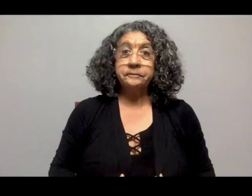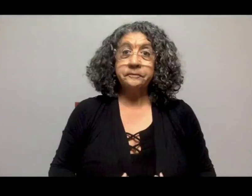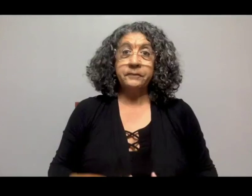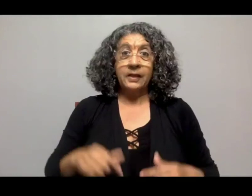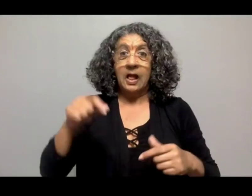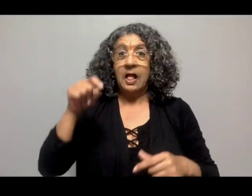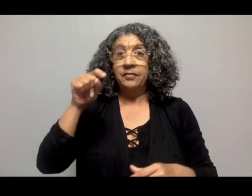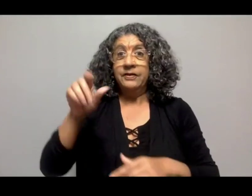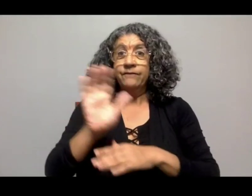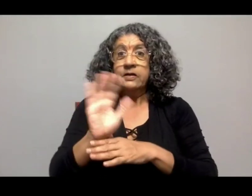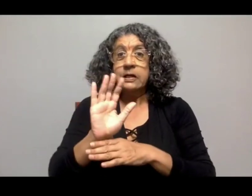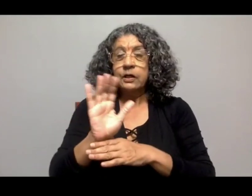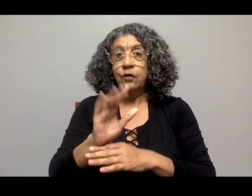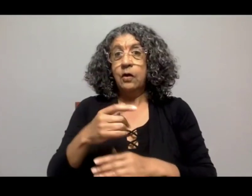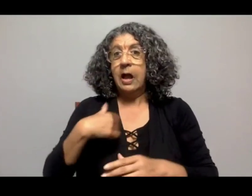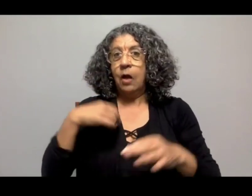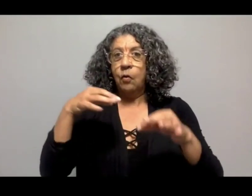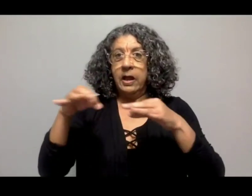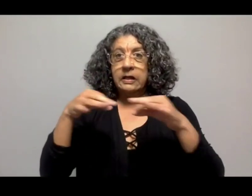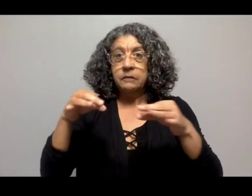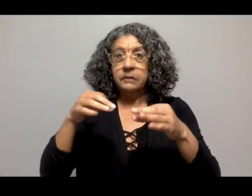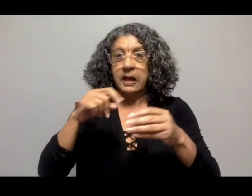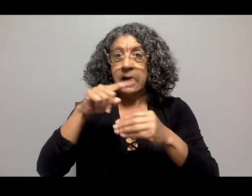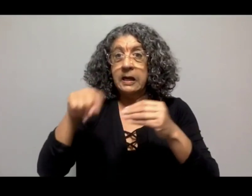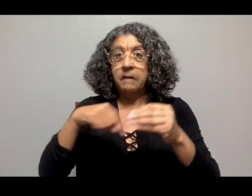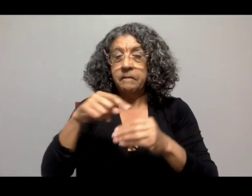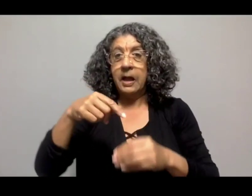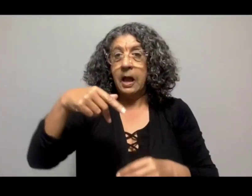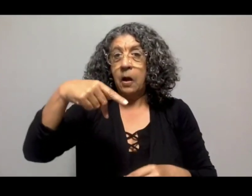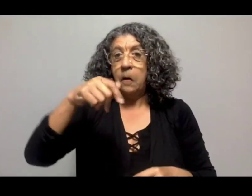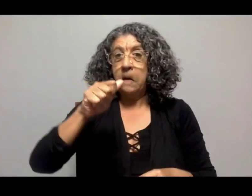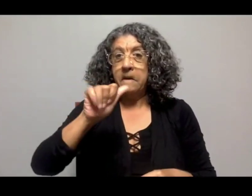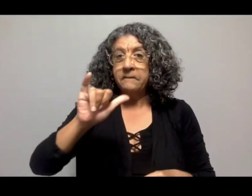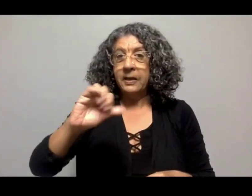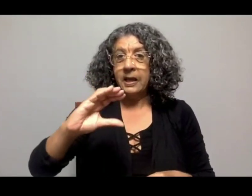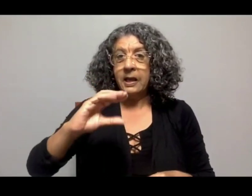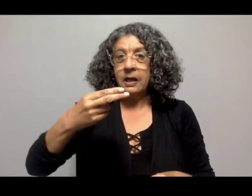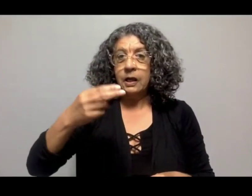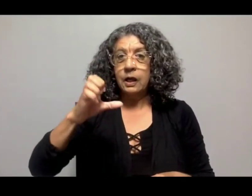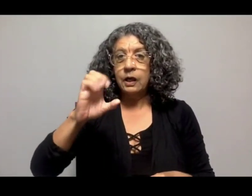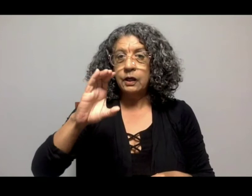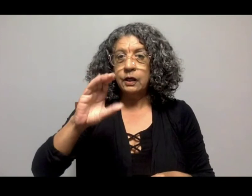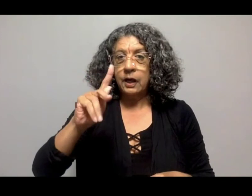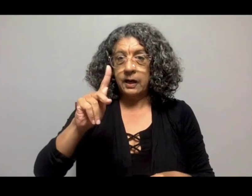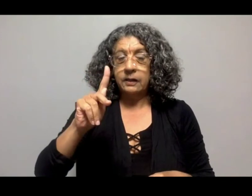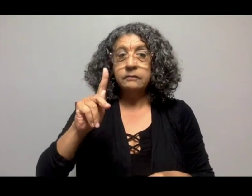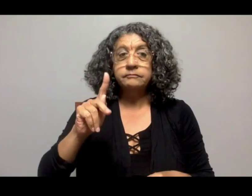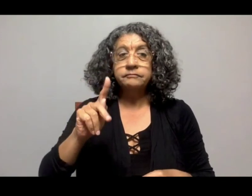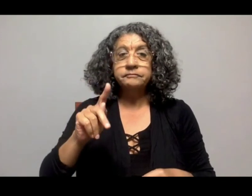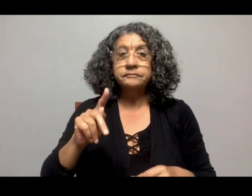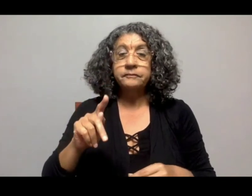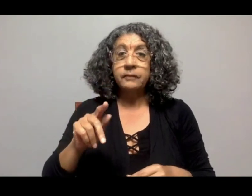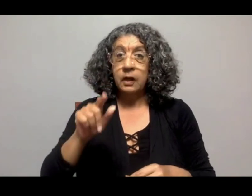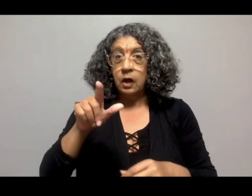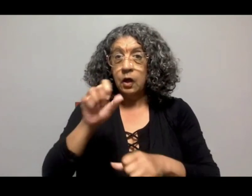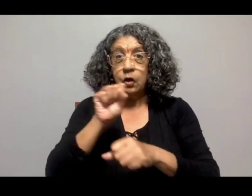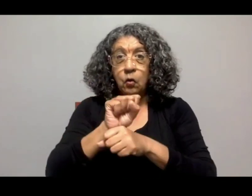This video i will explain about paychecks.